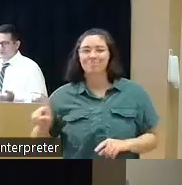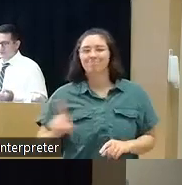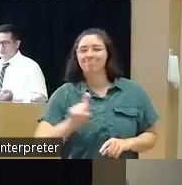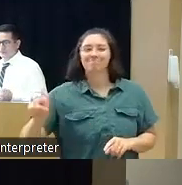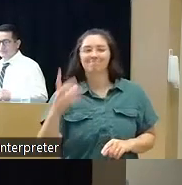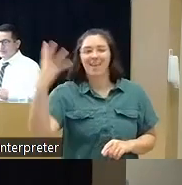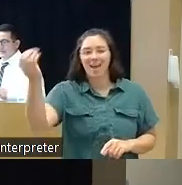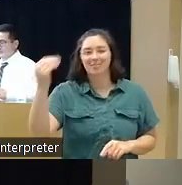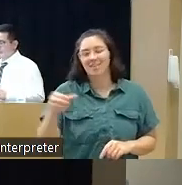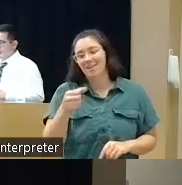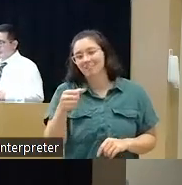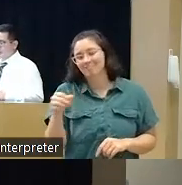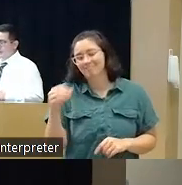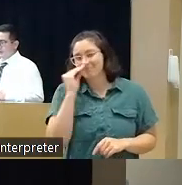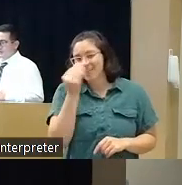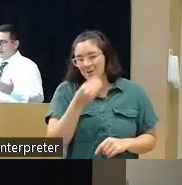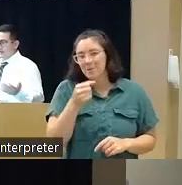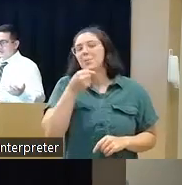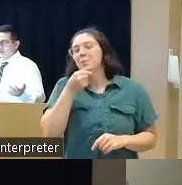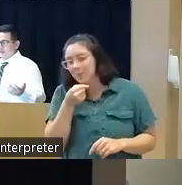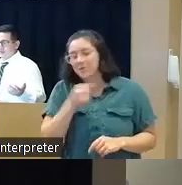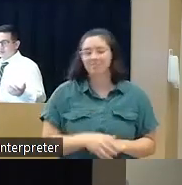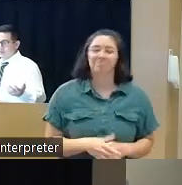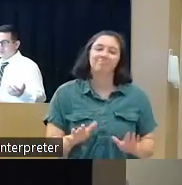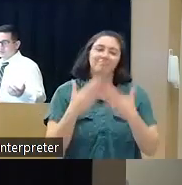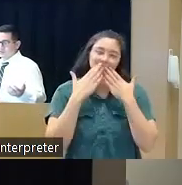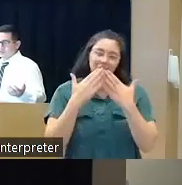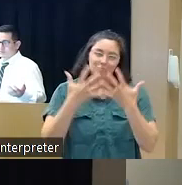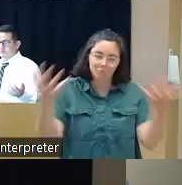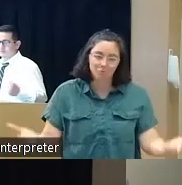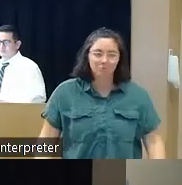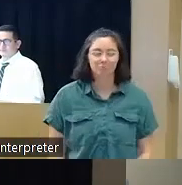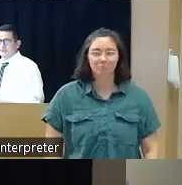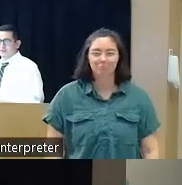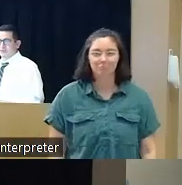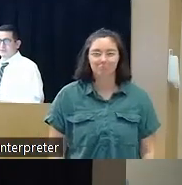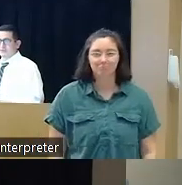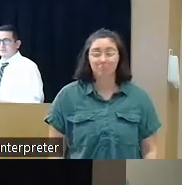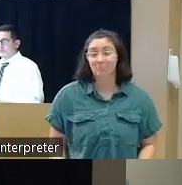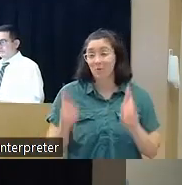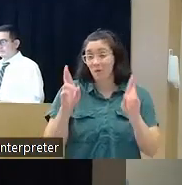her dandelions likes to blow them away and thank you so much and hopefully there's some questions